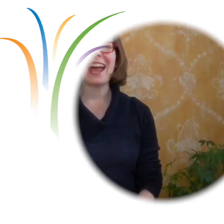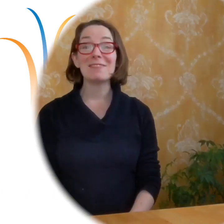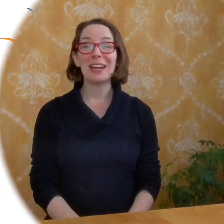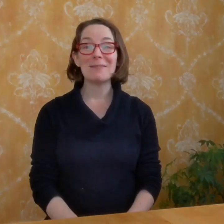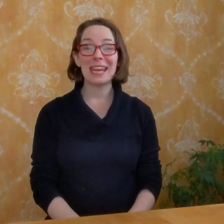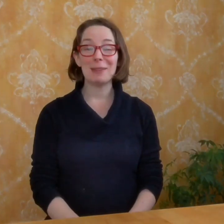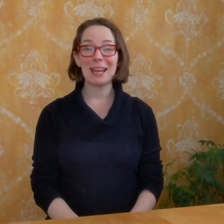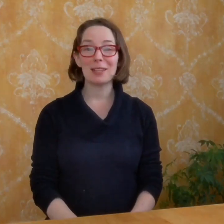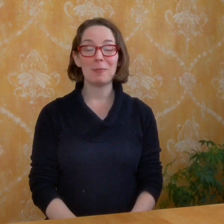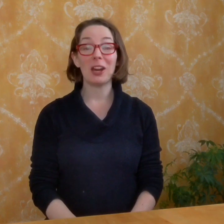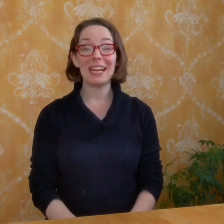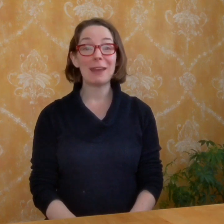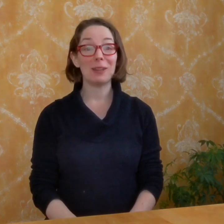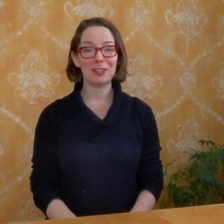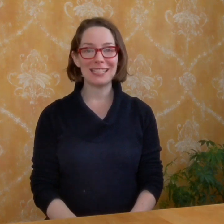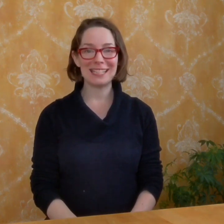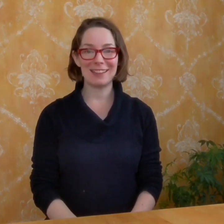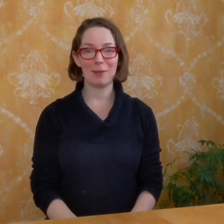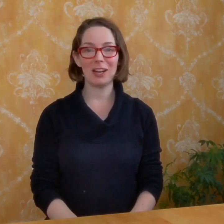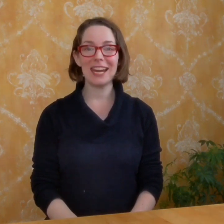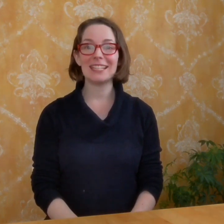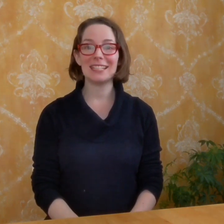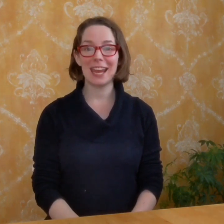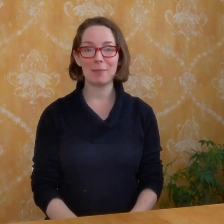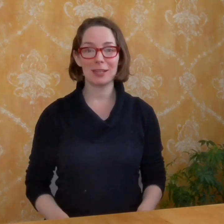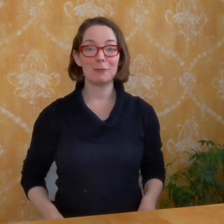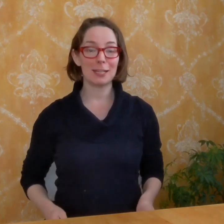Hi my name's Amy and I am a librarian at Beaverton City Library and today I am going to read